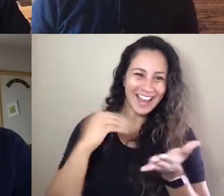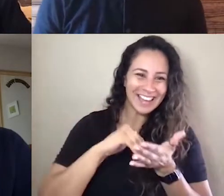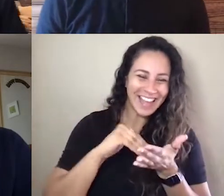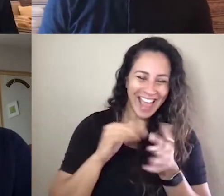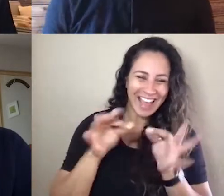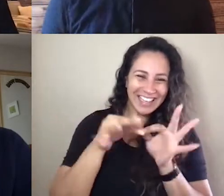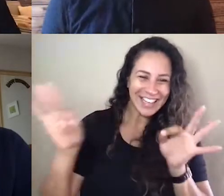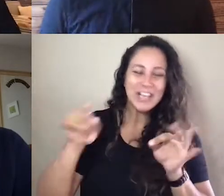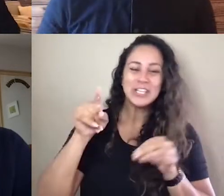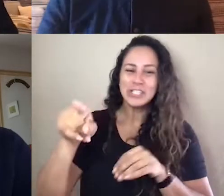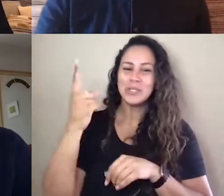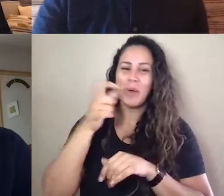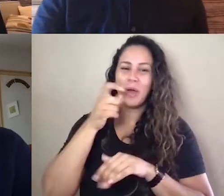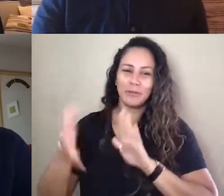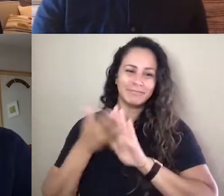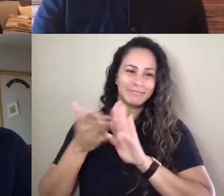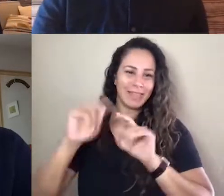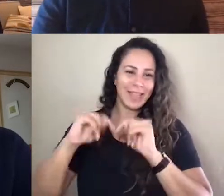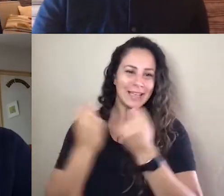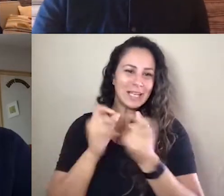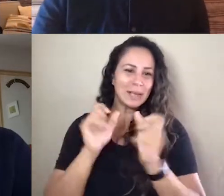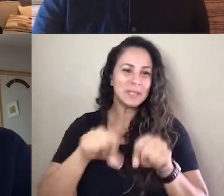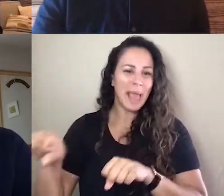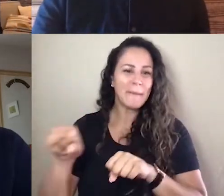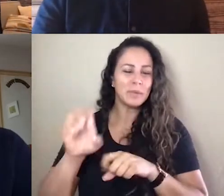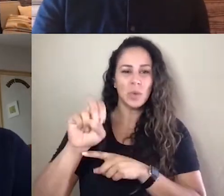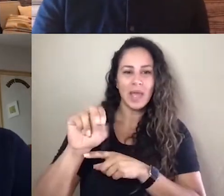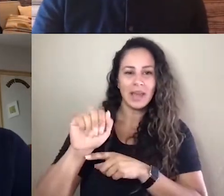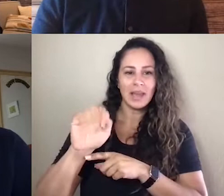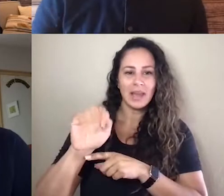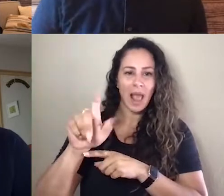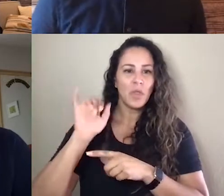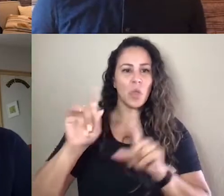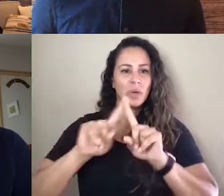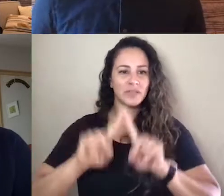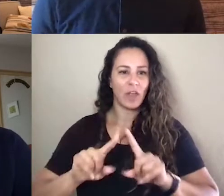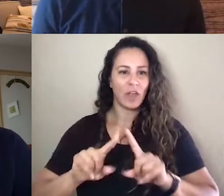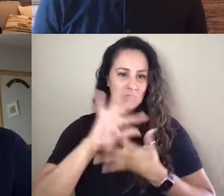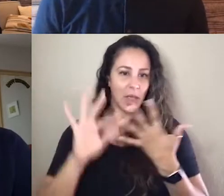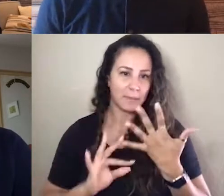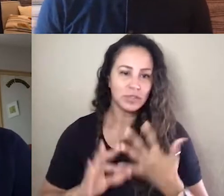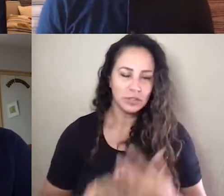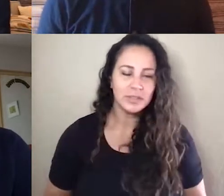KATIE PART OF THE TEAM THAT ENABLES THOSE SECTIONS. GREAT.